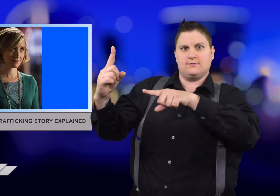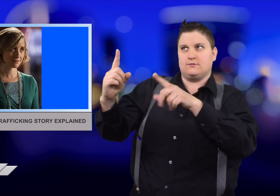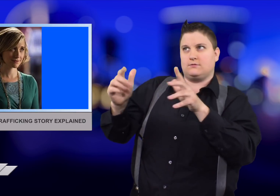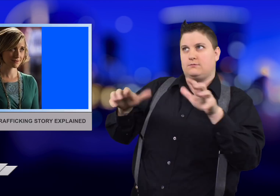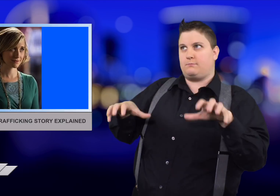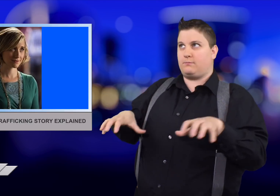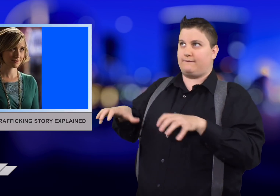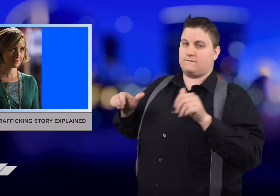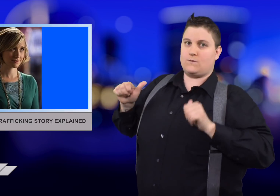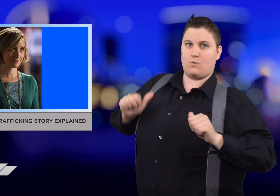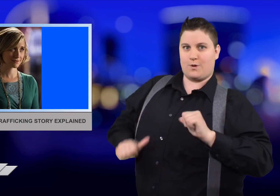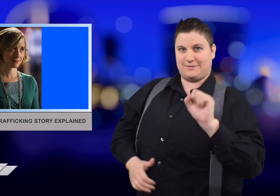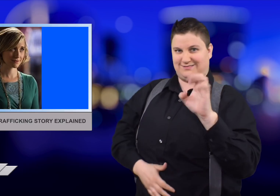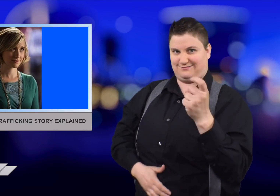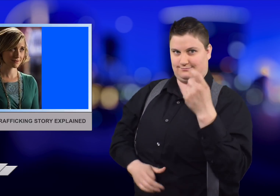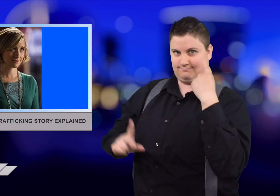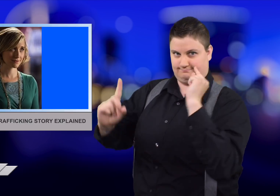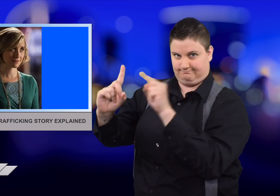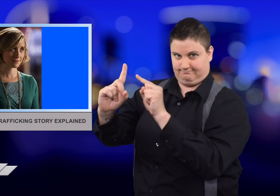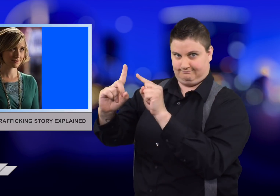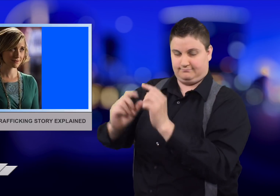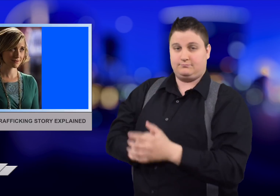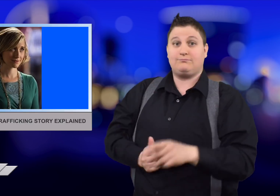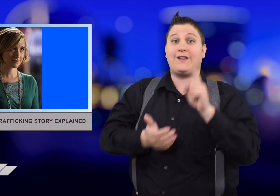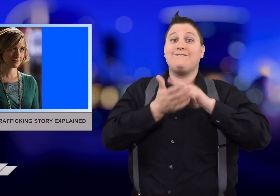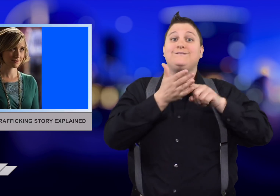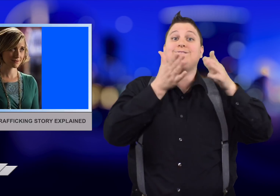founder Keith Raniere.